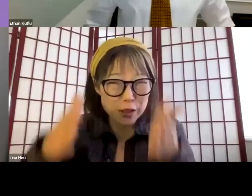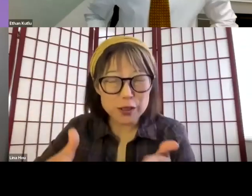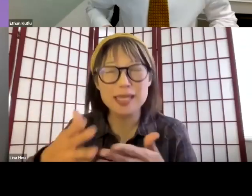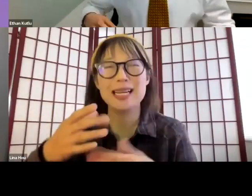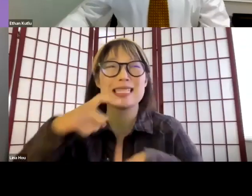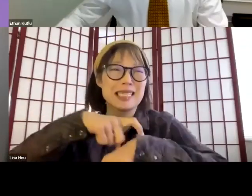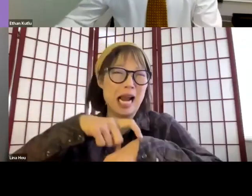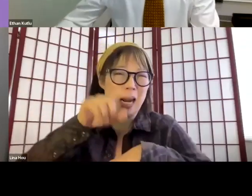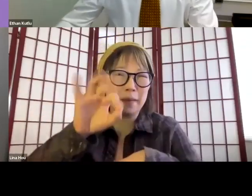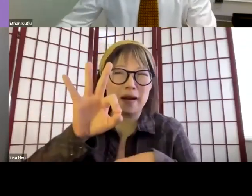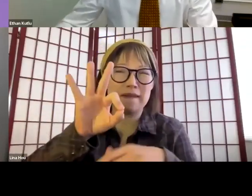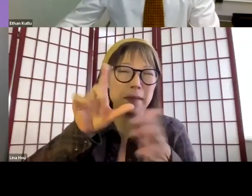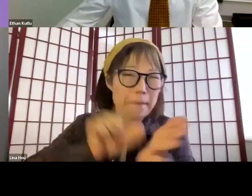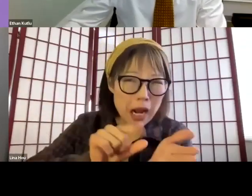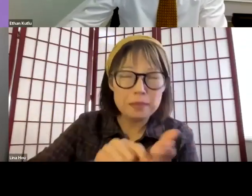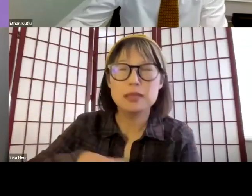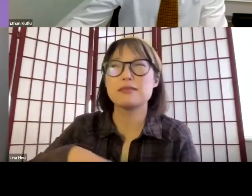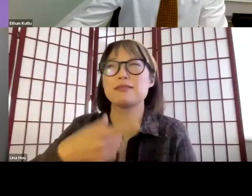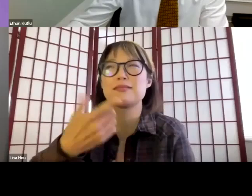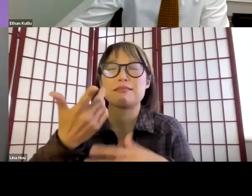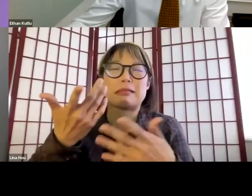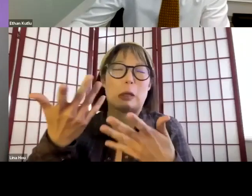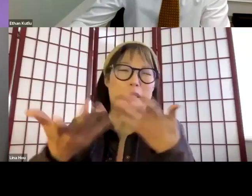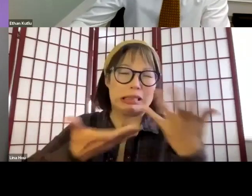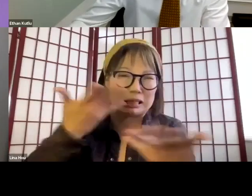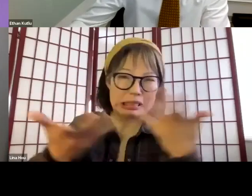Again, I think it depends on the researcher, the time of the publication.